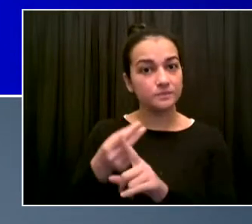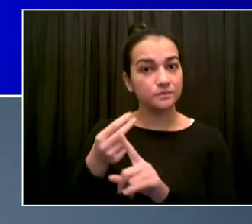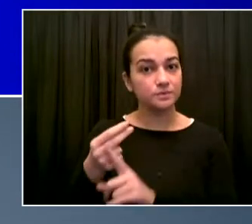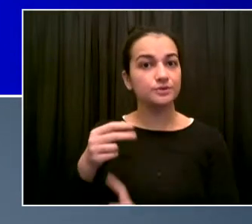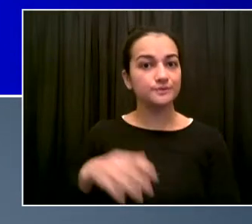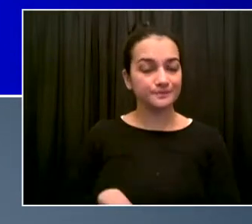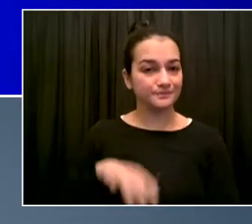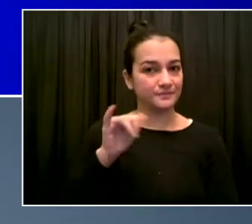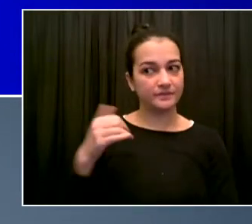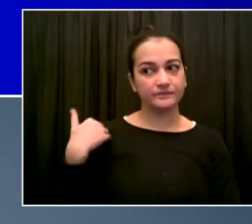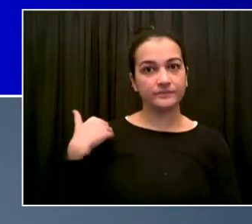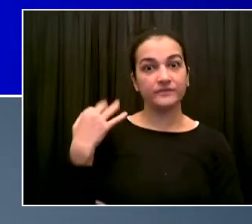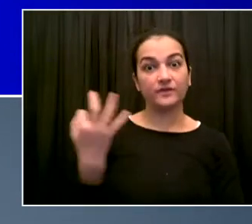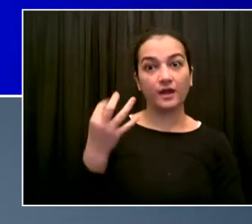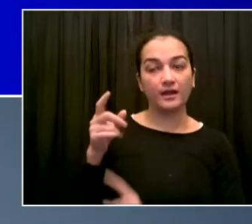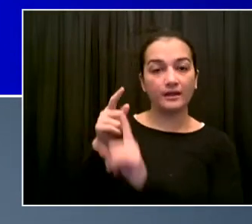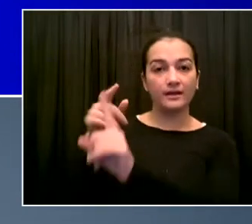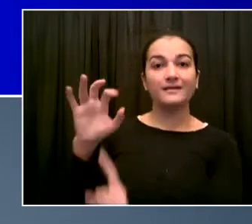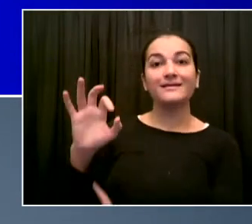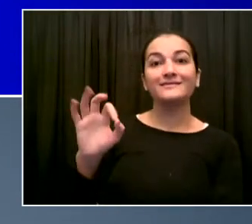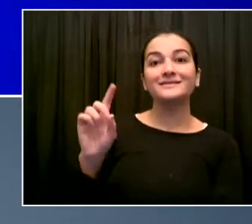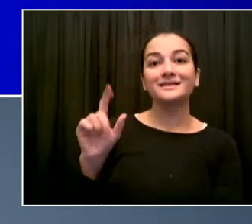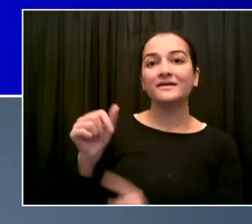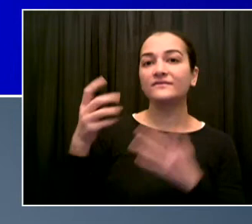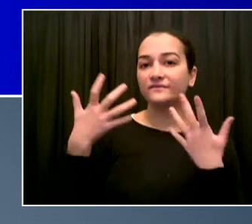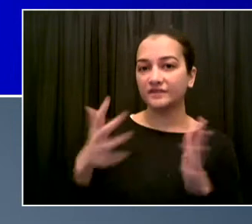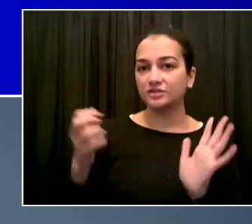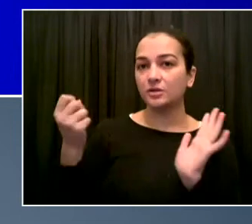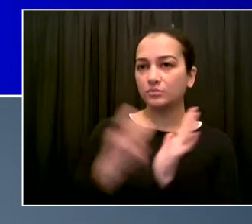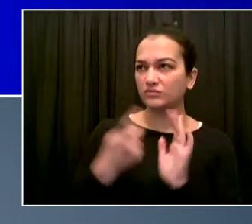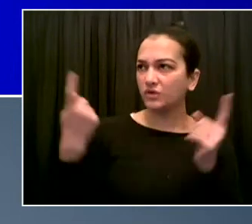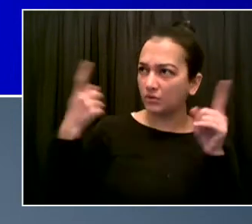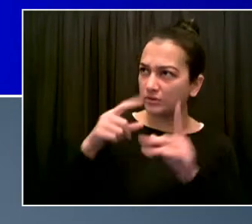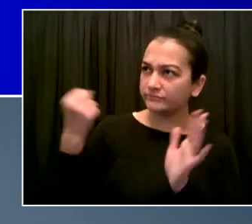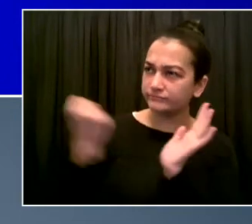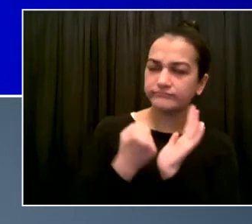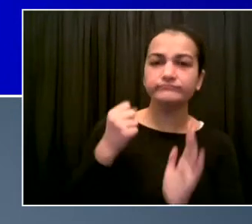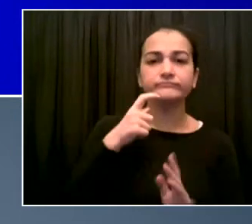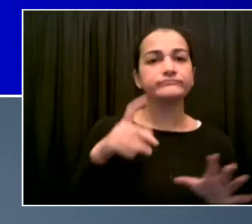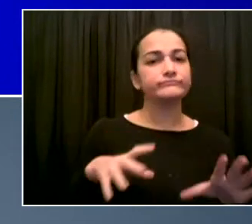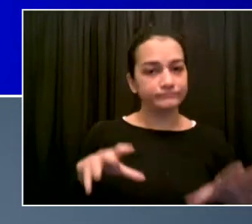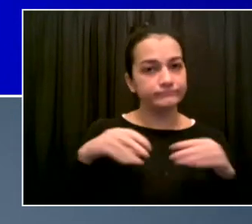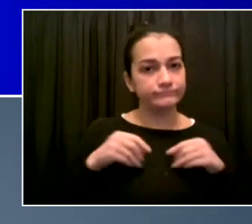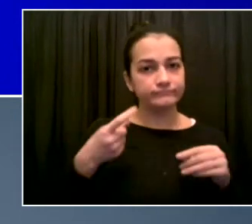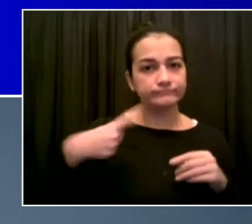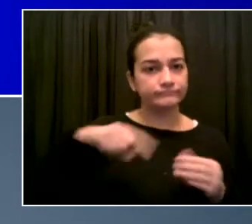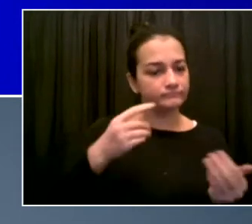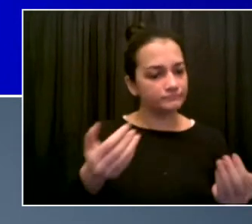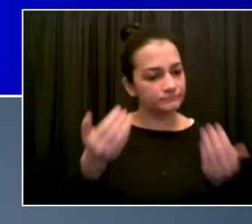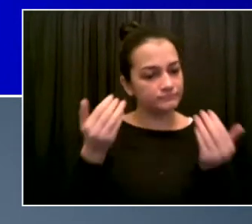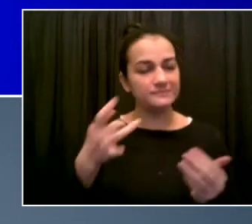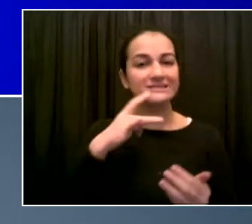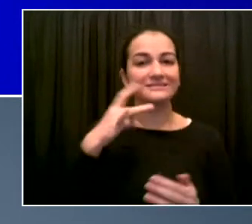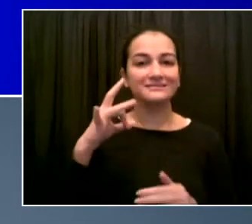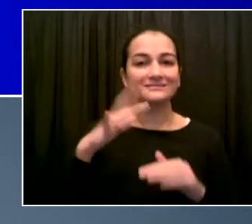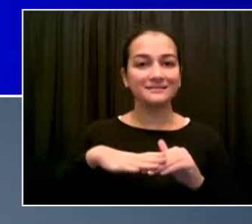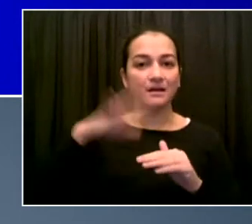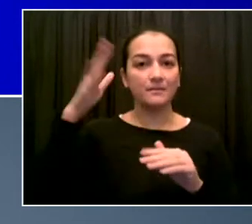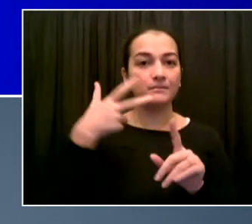YORK CITY SAYS. AND ON FRIDAY, THAT IS WHAT THE FDA SAID AS WELL. PFIZER AND